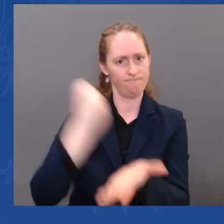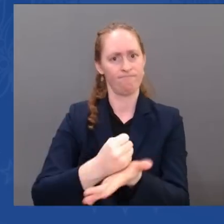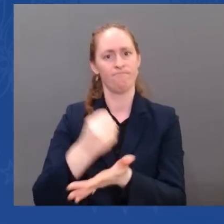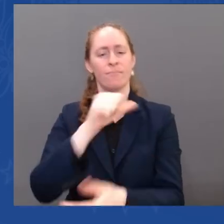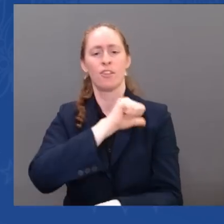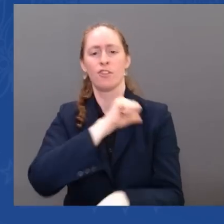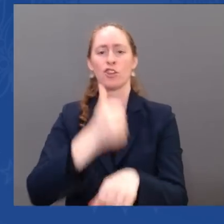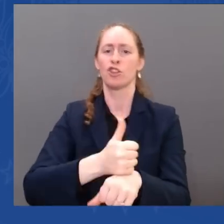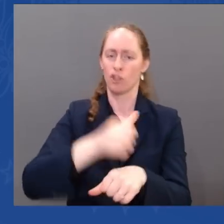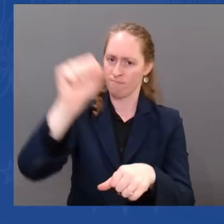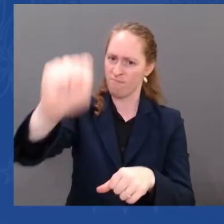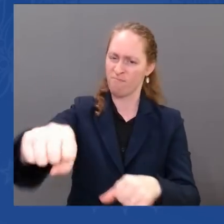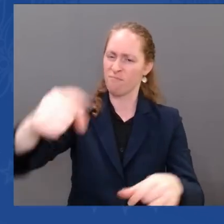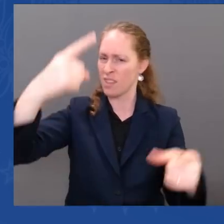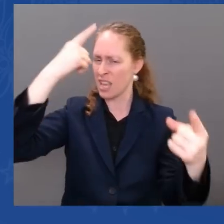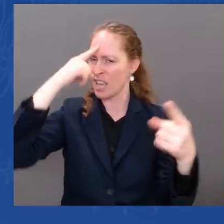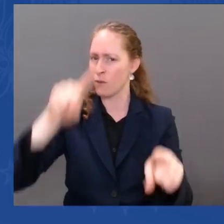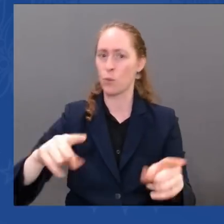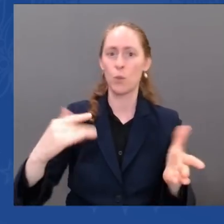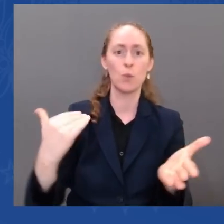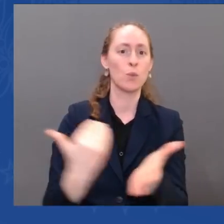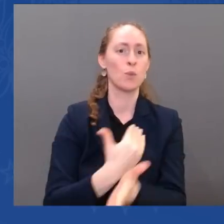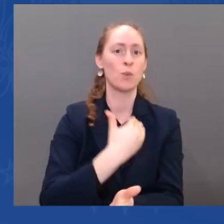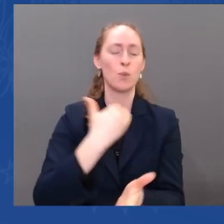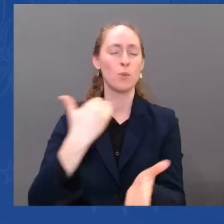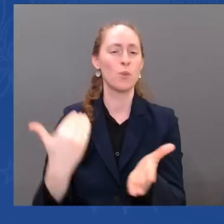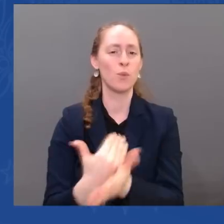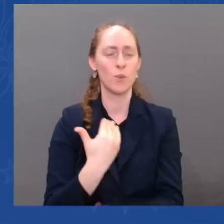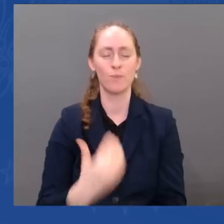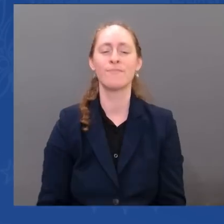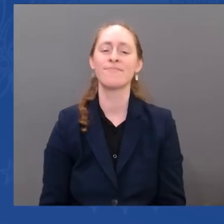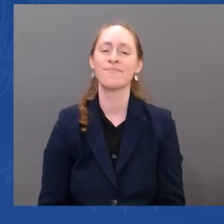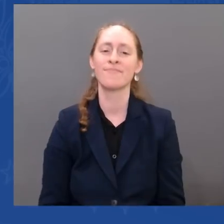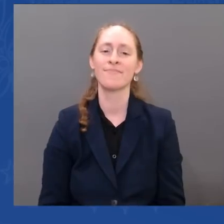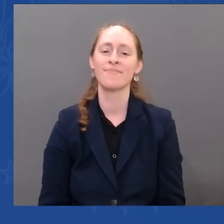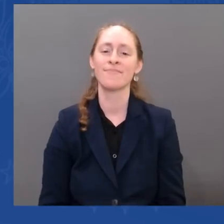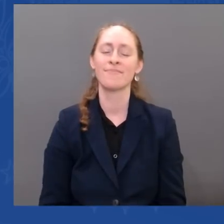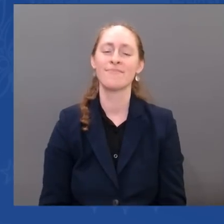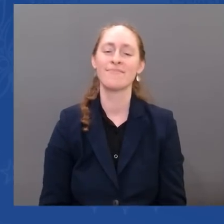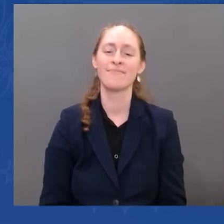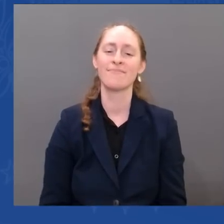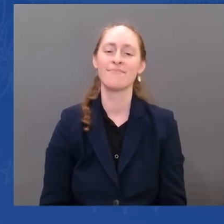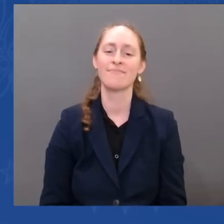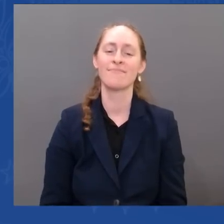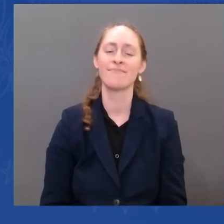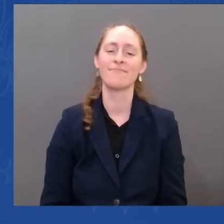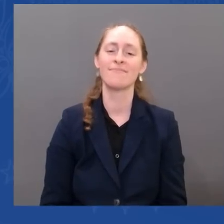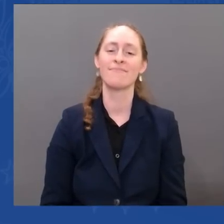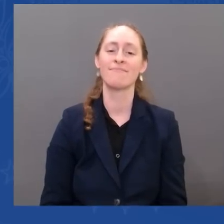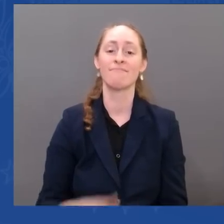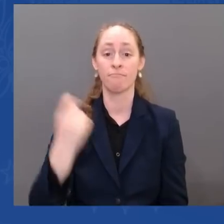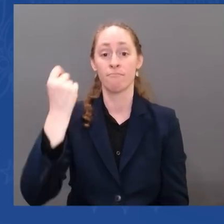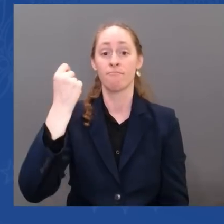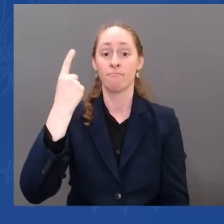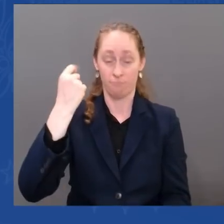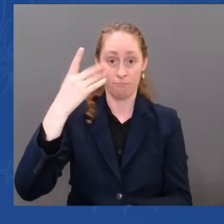not just in the naval base at Souda Bay, on Crete, which I hope you will have an opportunity to visit.